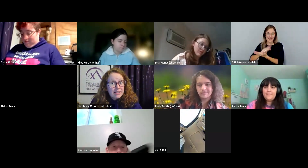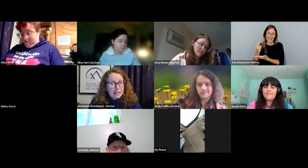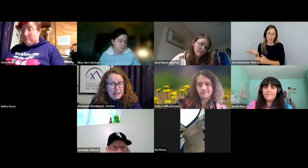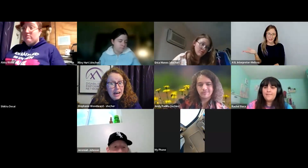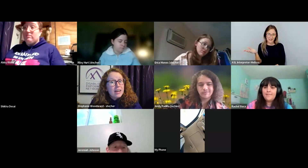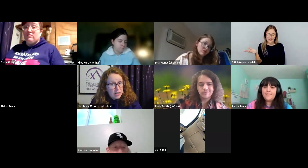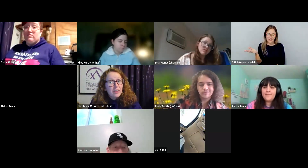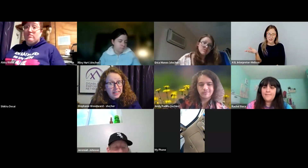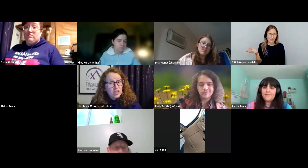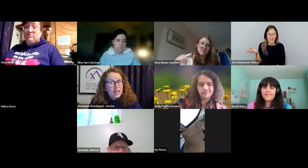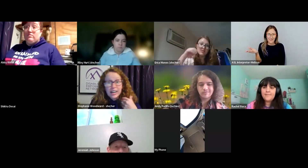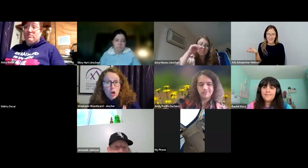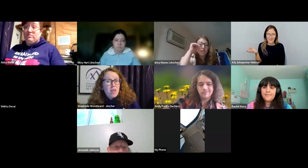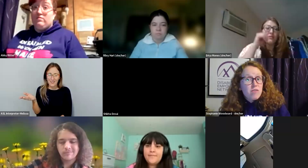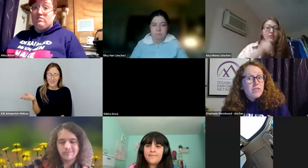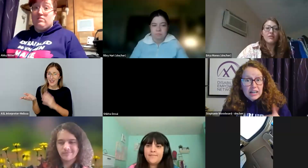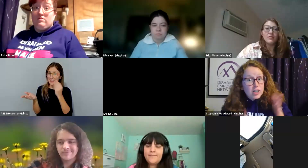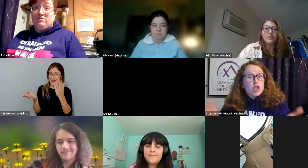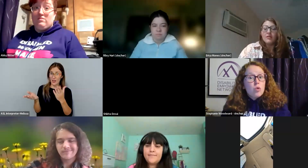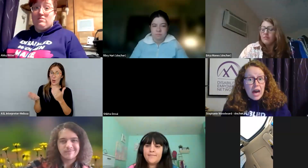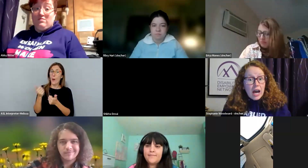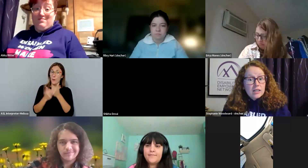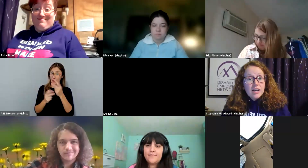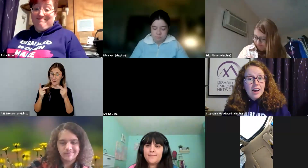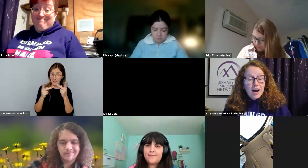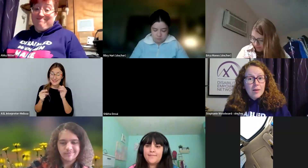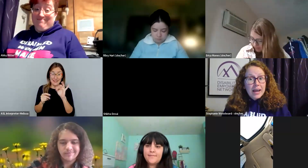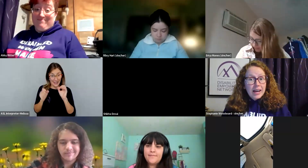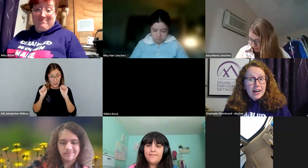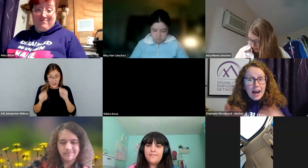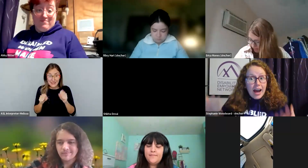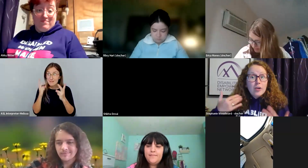not believe how many ramps end up in the kitchen. Honestly, I would not